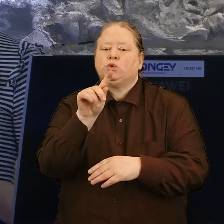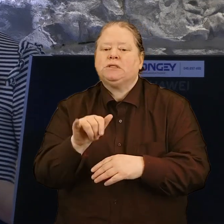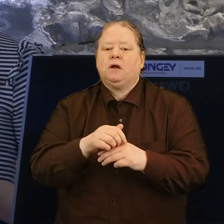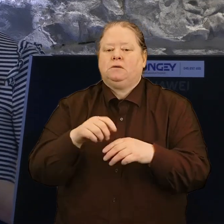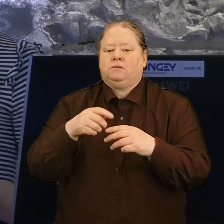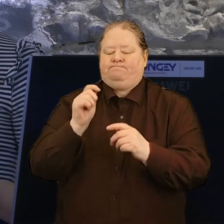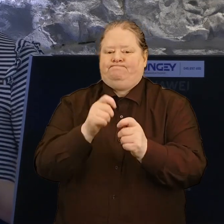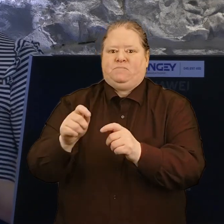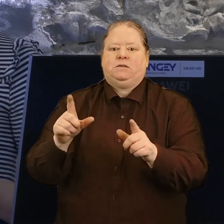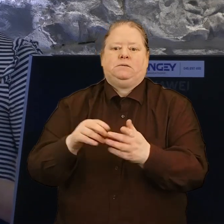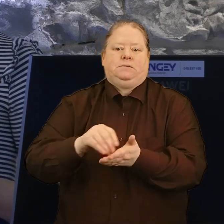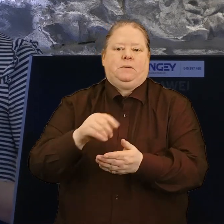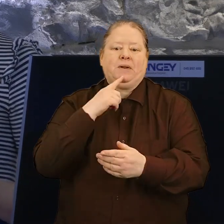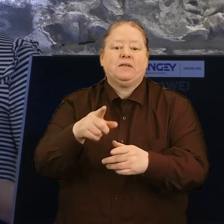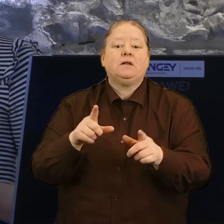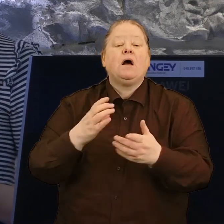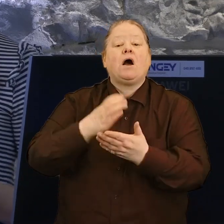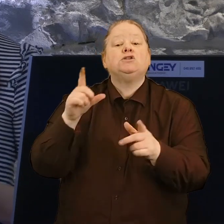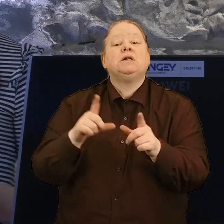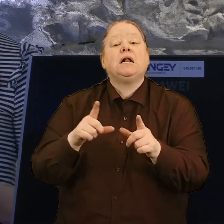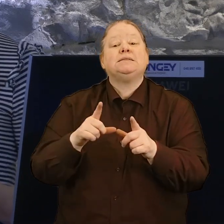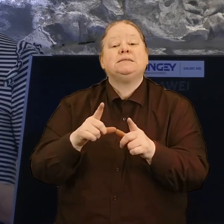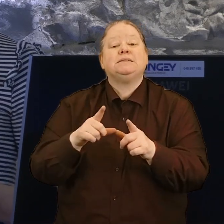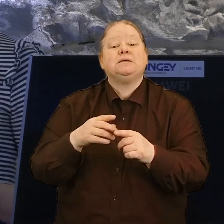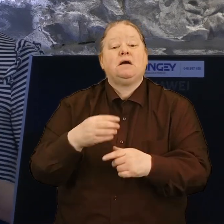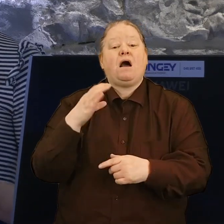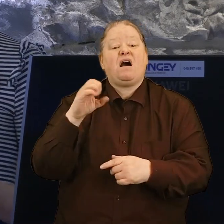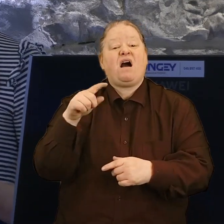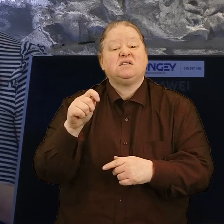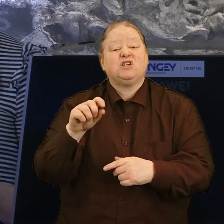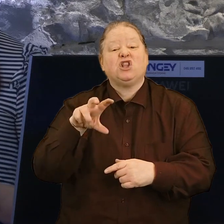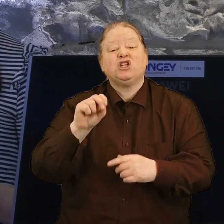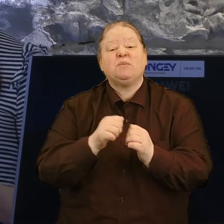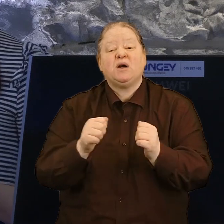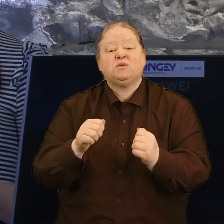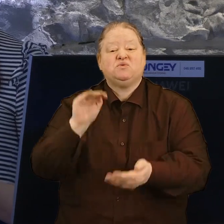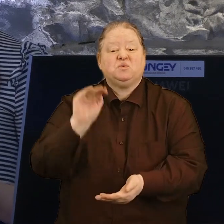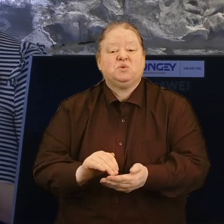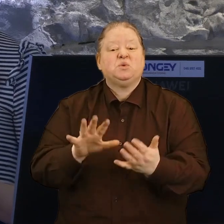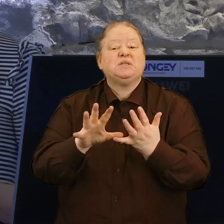was remitted, meaning that the College's licence, which had cost £30, reduced to £10, 10s and 10p, making it for the first